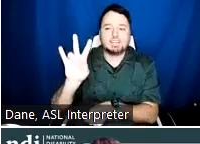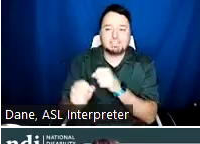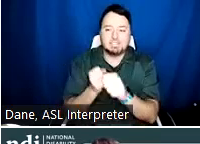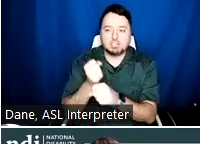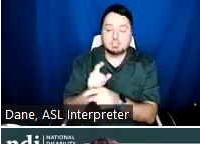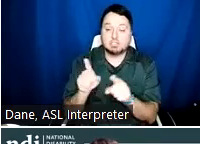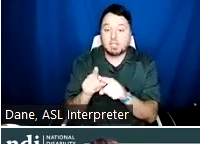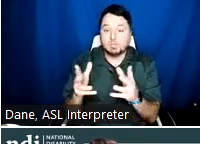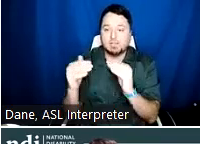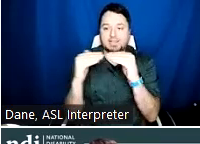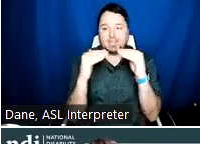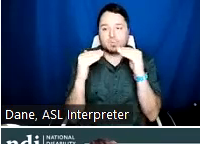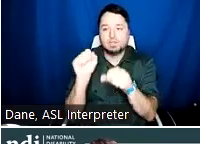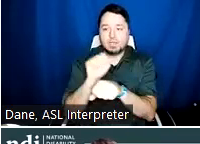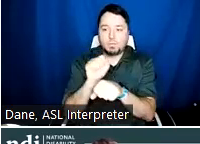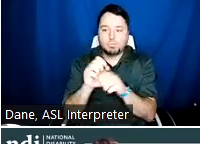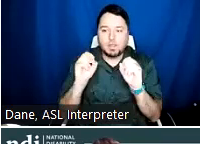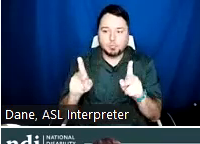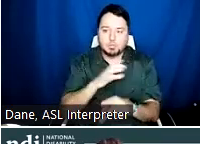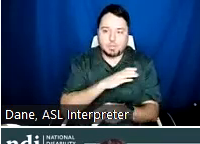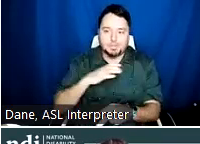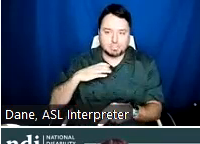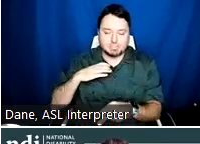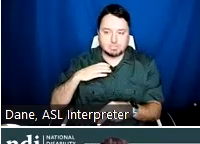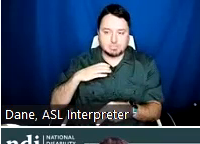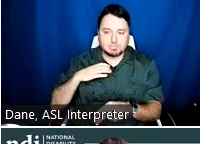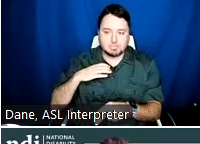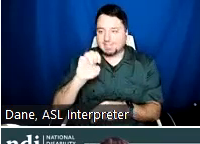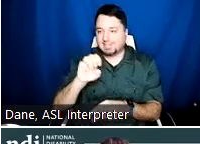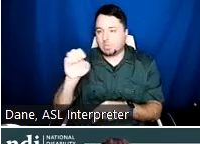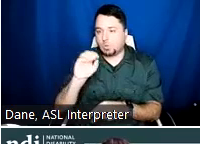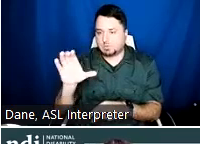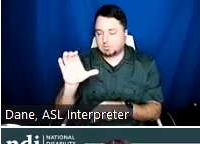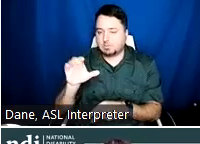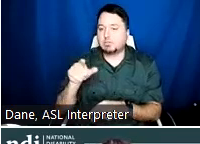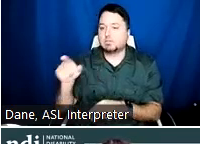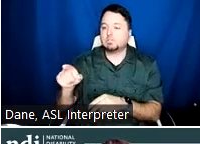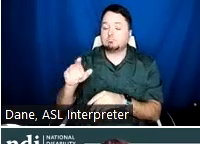Equal Employment Opportunity Commission where she was instrumental in implementing updates